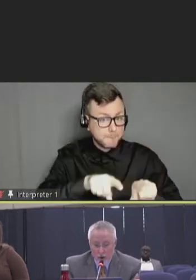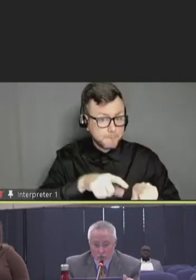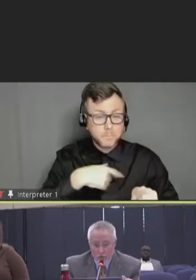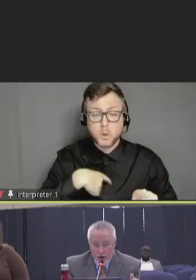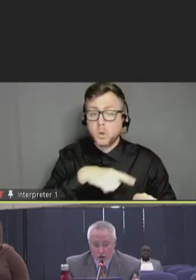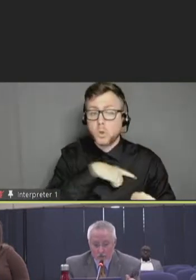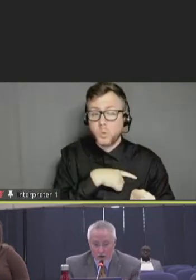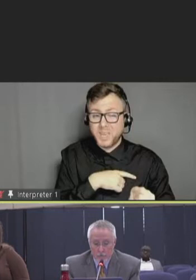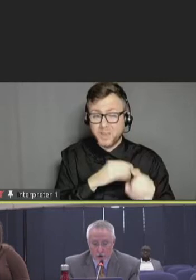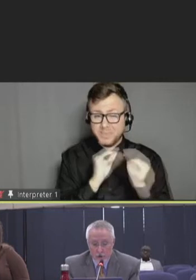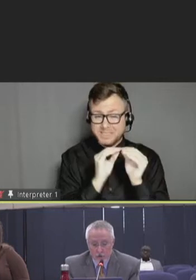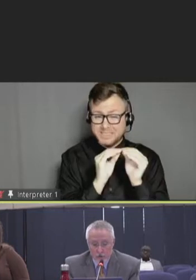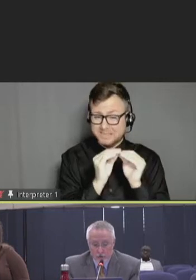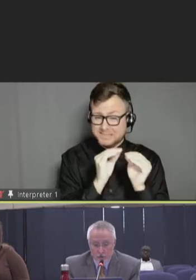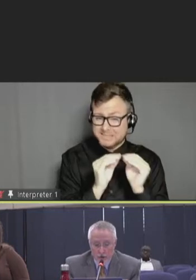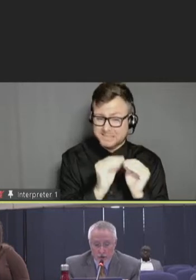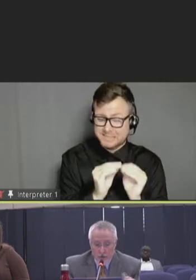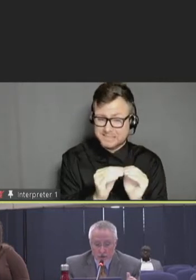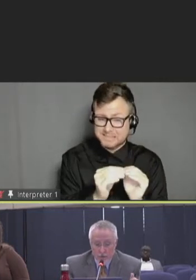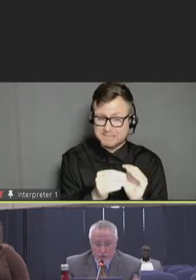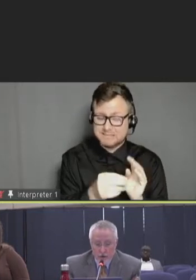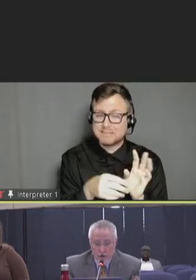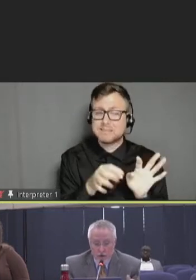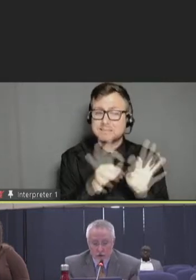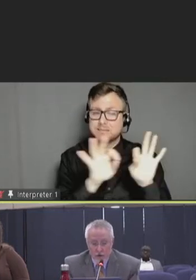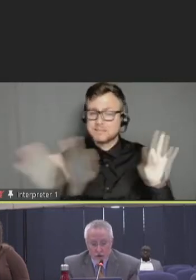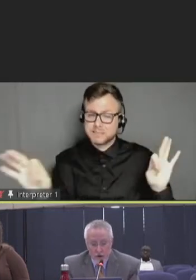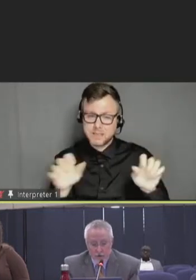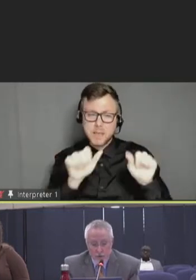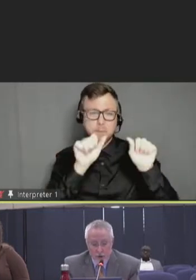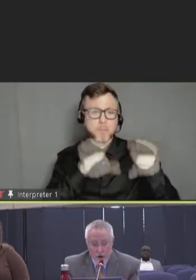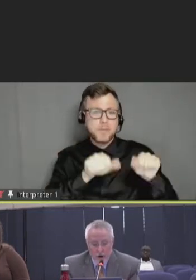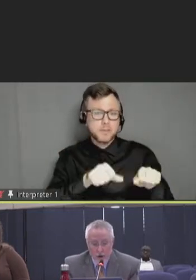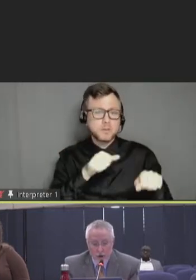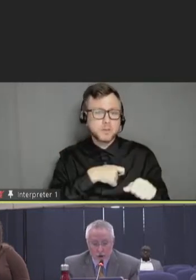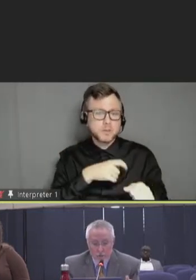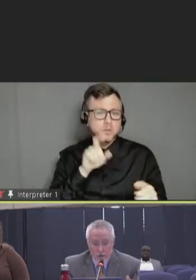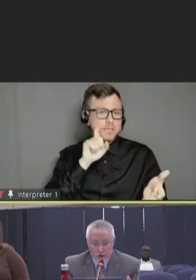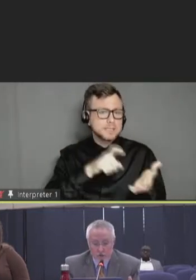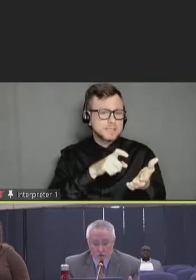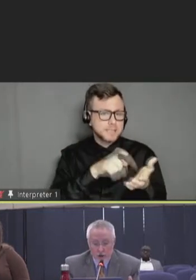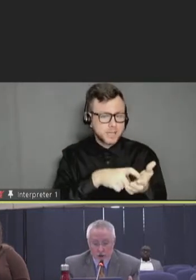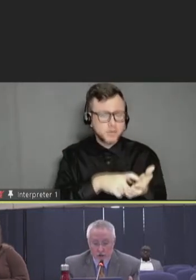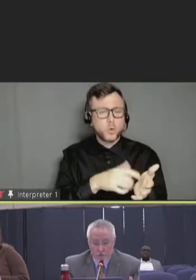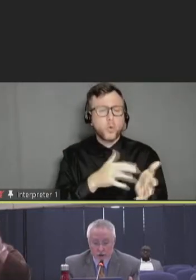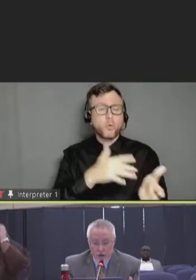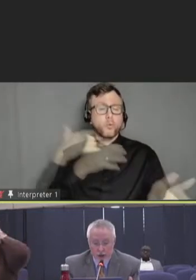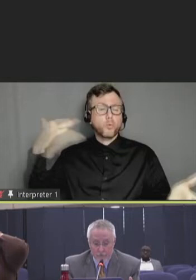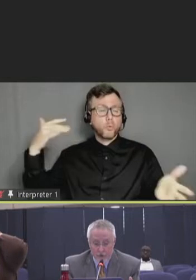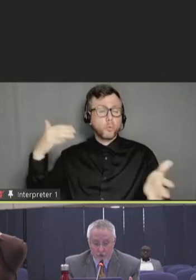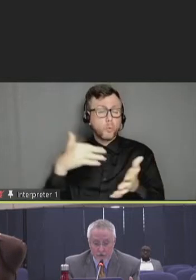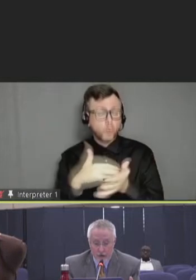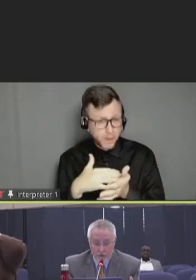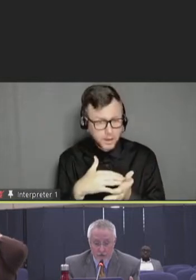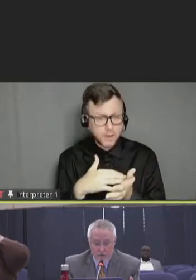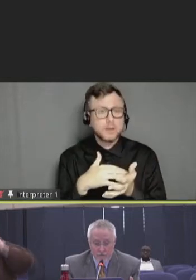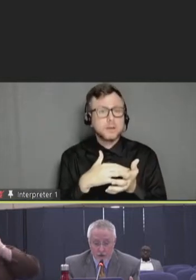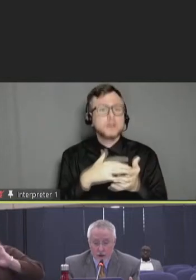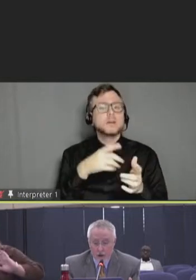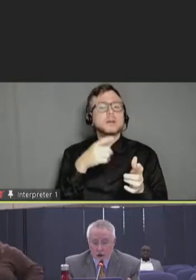revise that bullet to, "The ability to detect rare and potentially unexpected adverse events,"